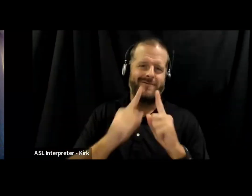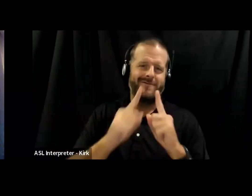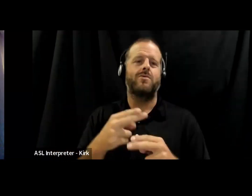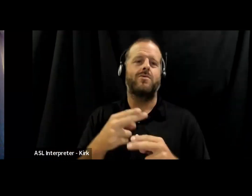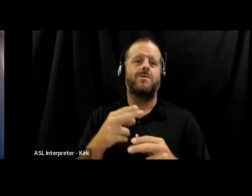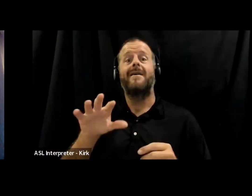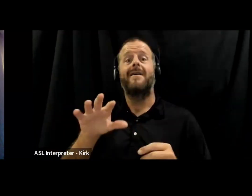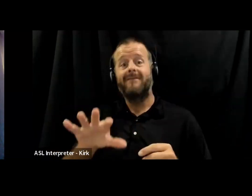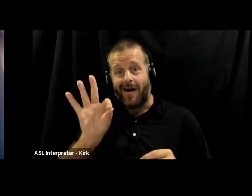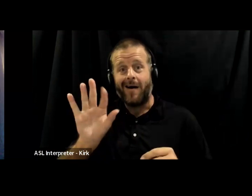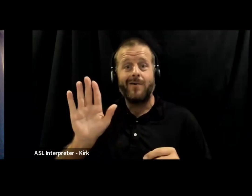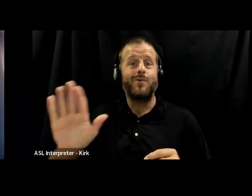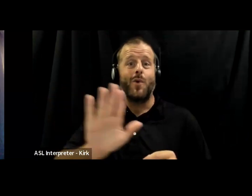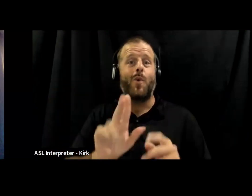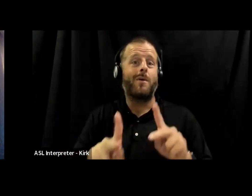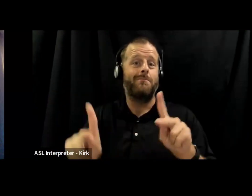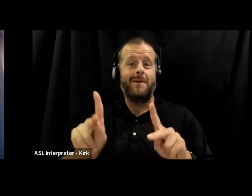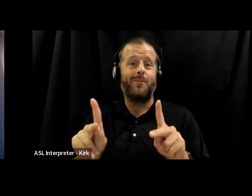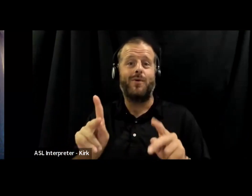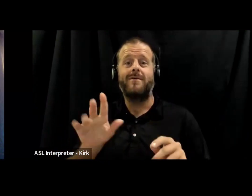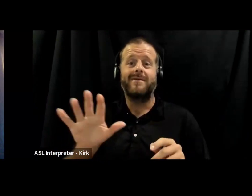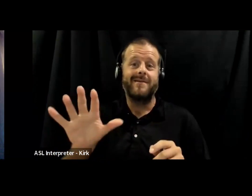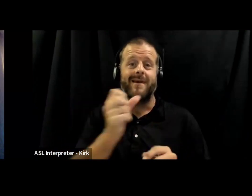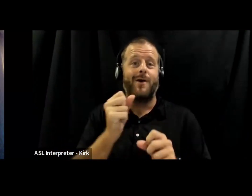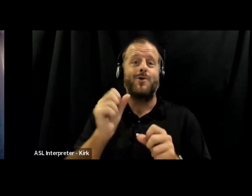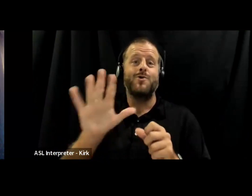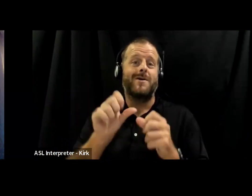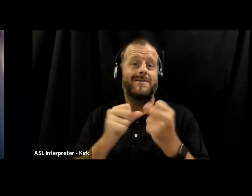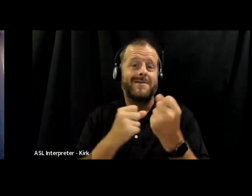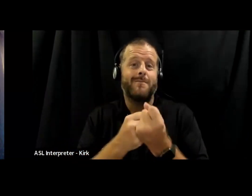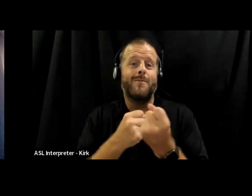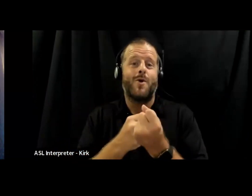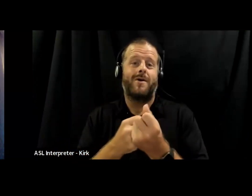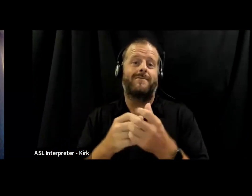Get your support, get that group. And I think that's important.